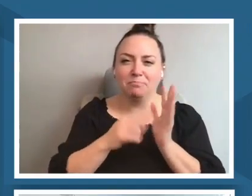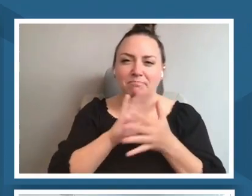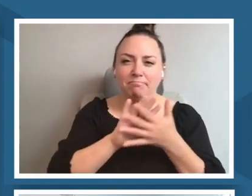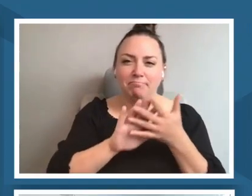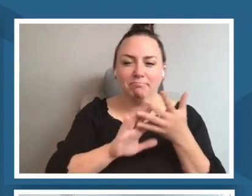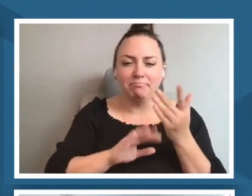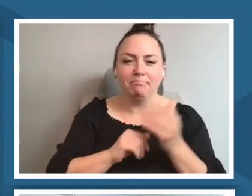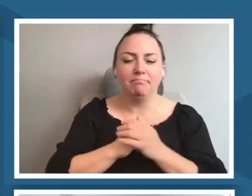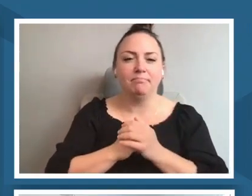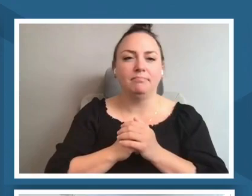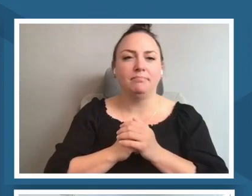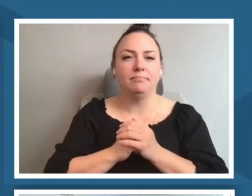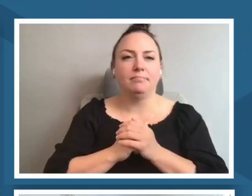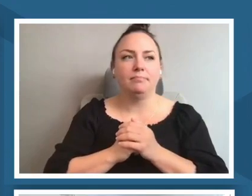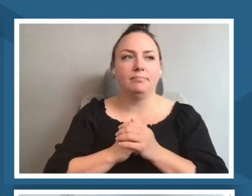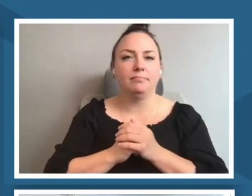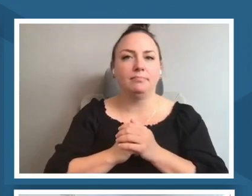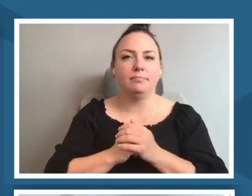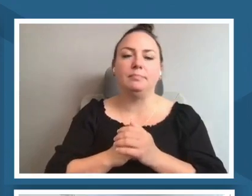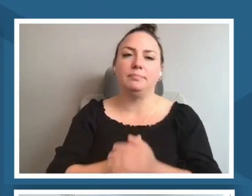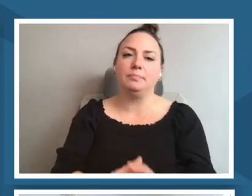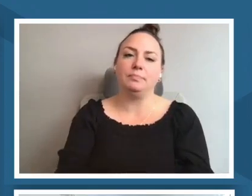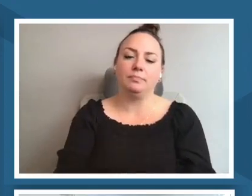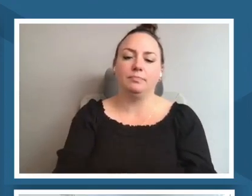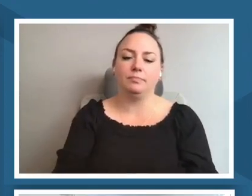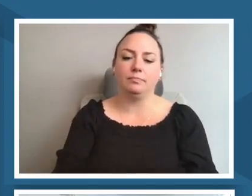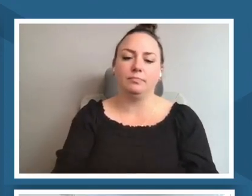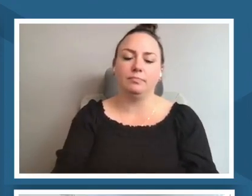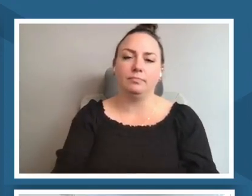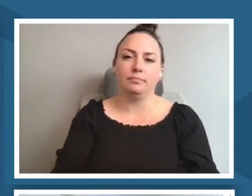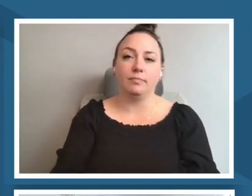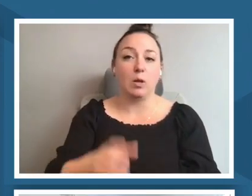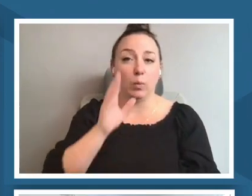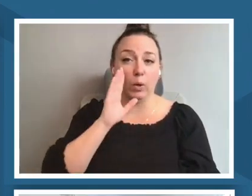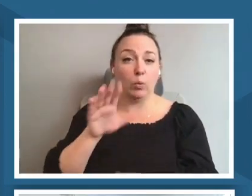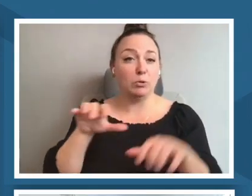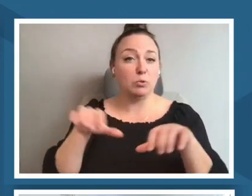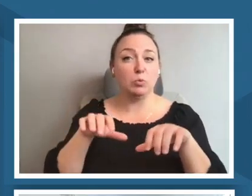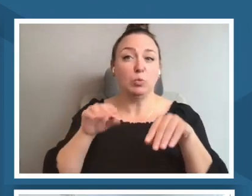we're going to be participating in a